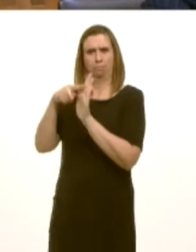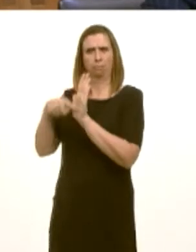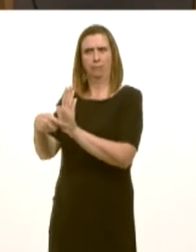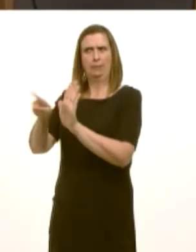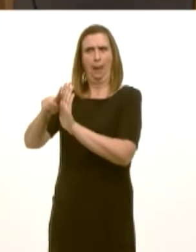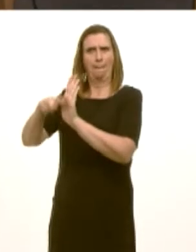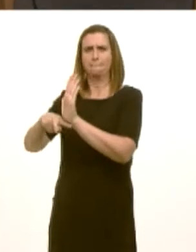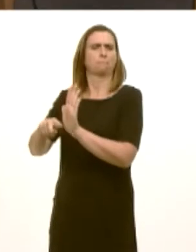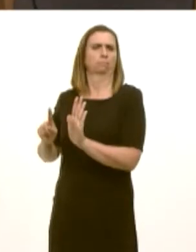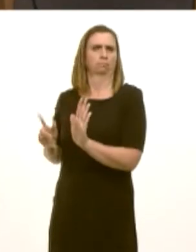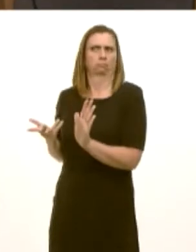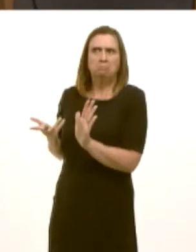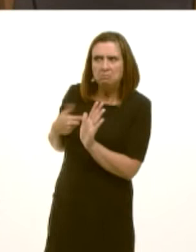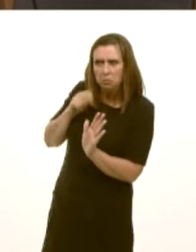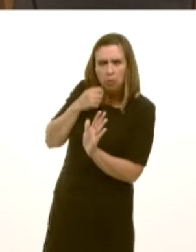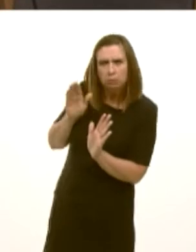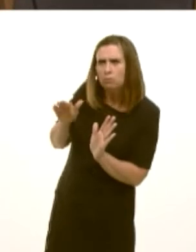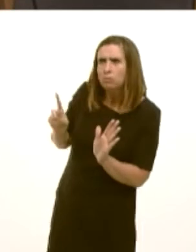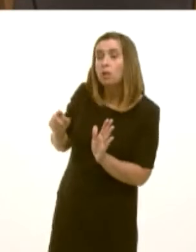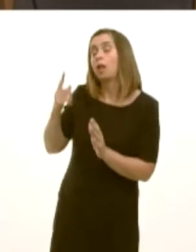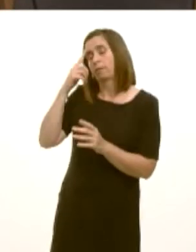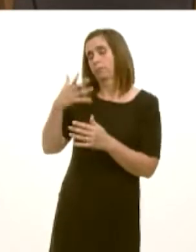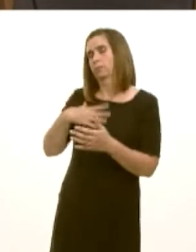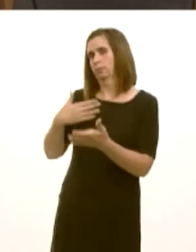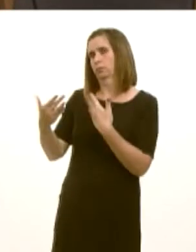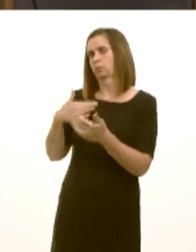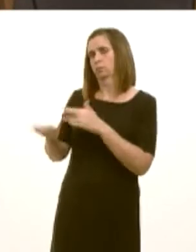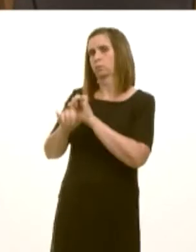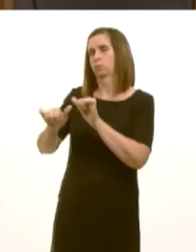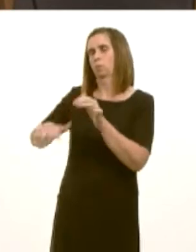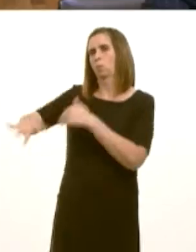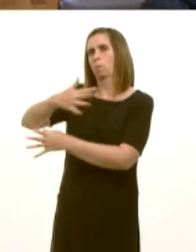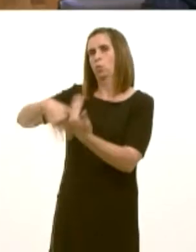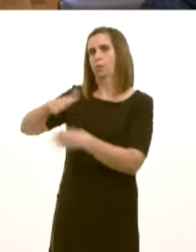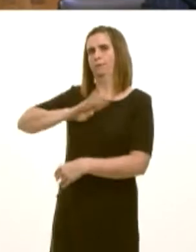What is clear, though, is there needs to be a solution that is to the satisfaction of the local community.